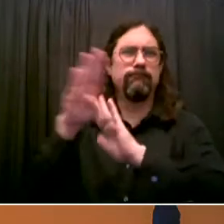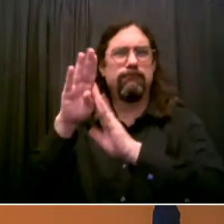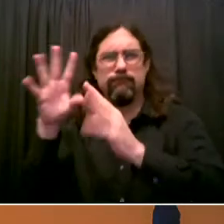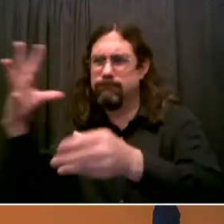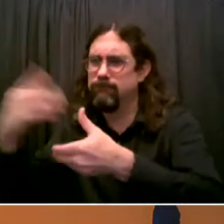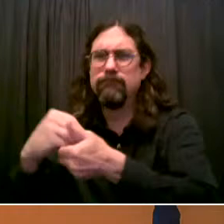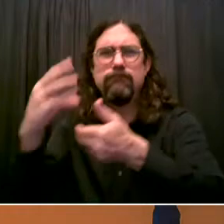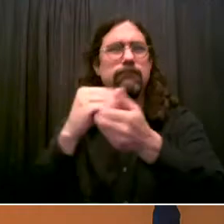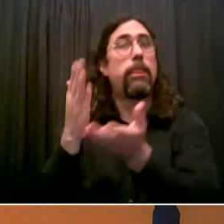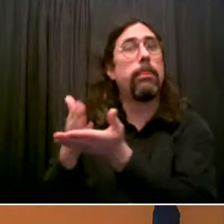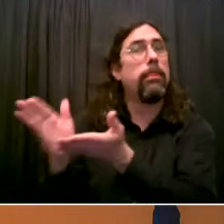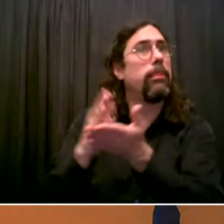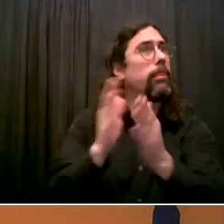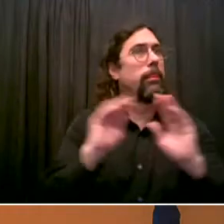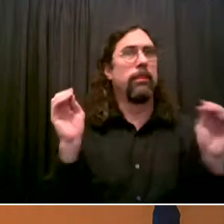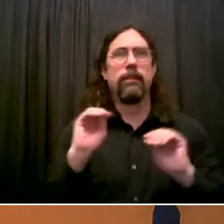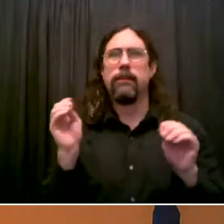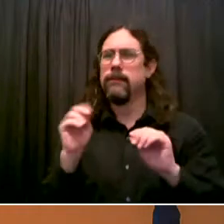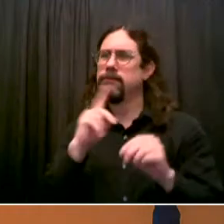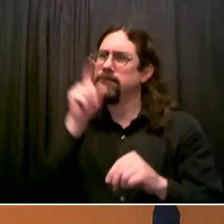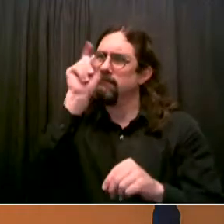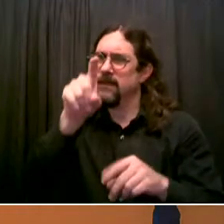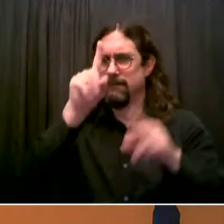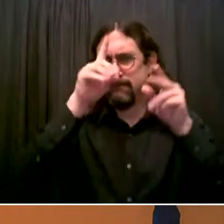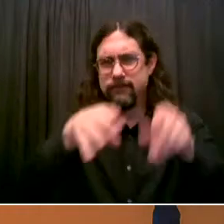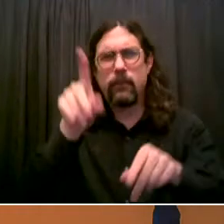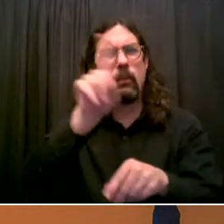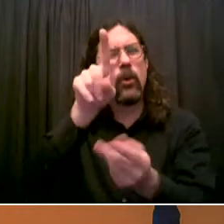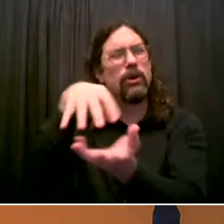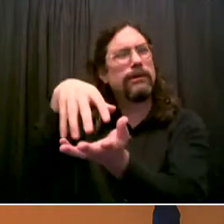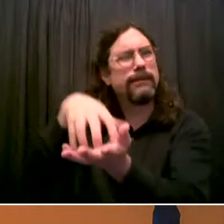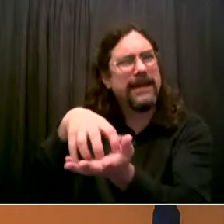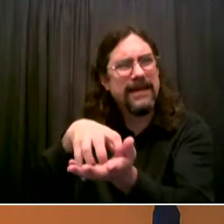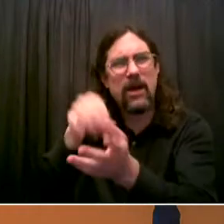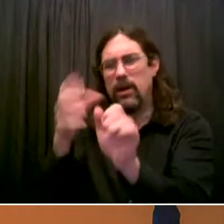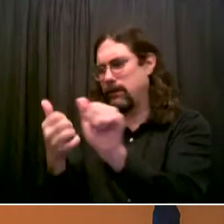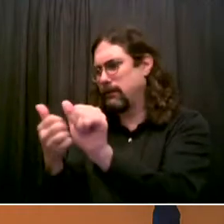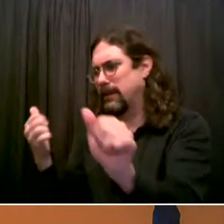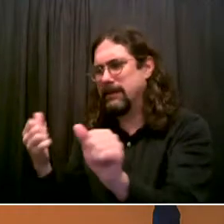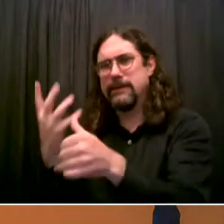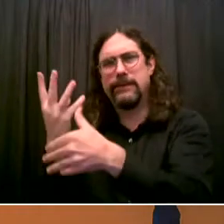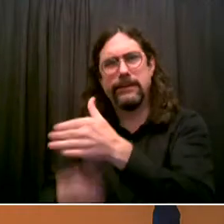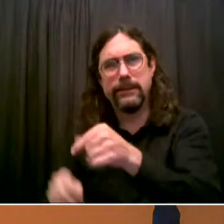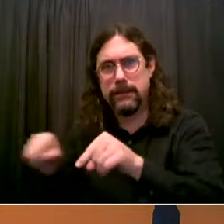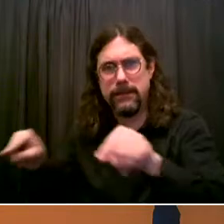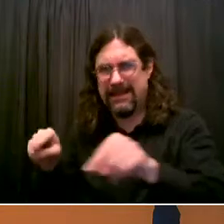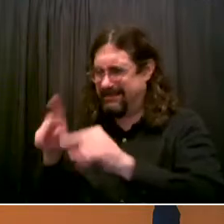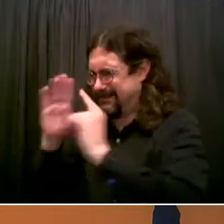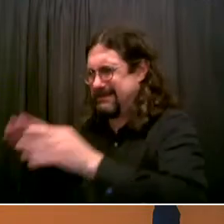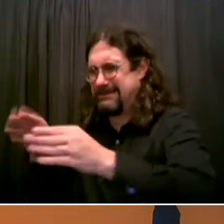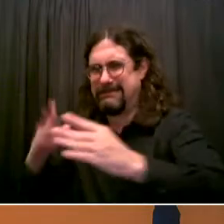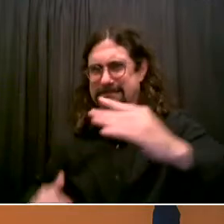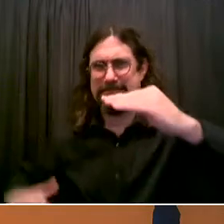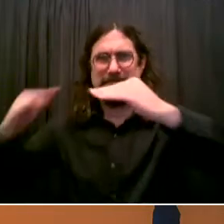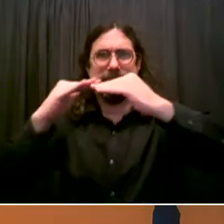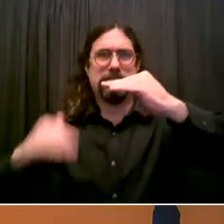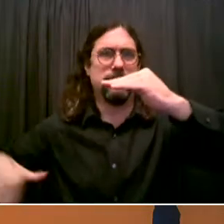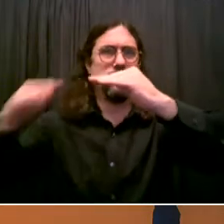IT'S ABOUT RECOVERY FOR ALL OF US. EVERY DAY I WILL TALK OABUT RECOVERY AND VACCINATIONS, OF